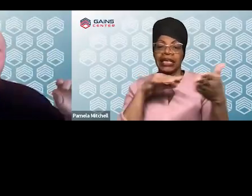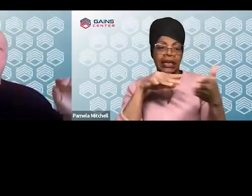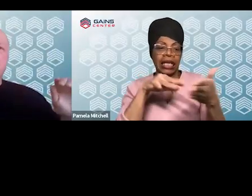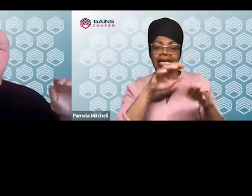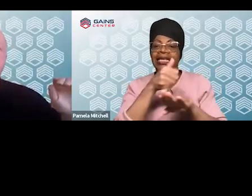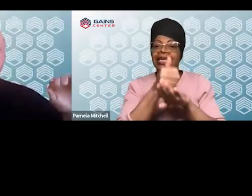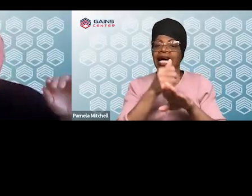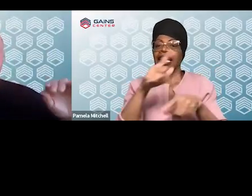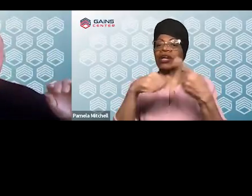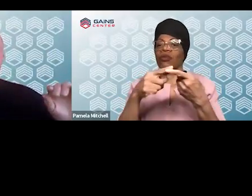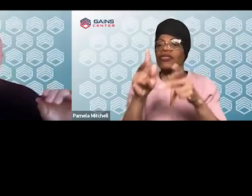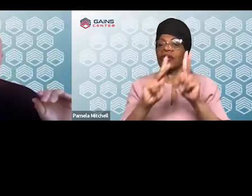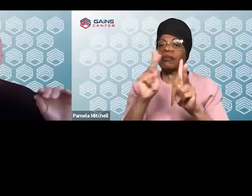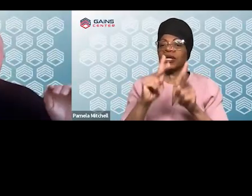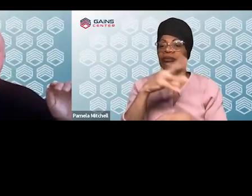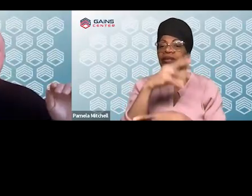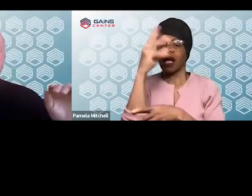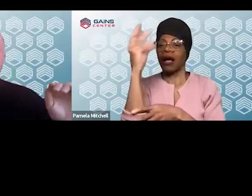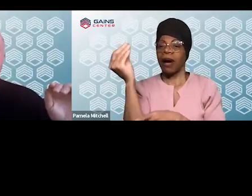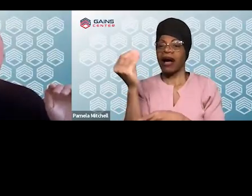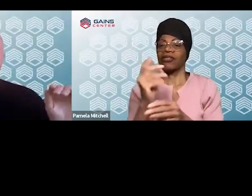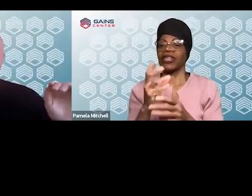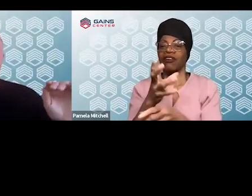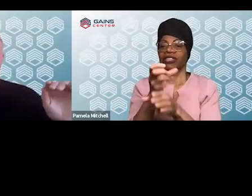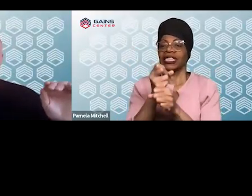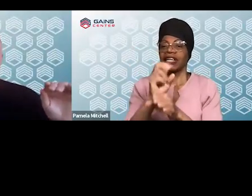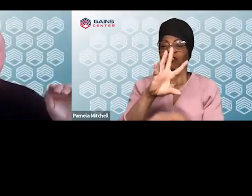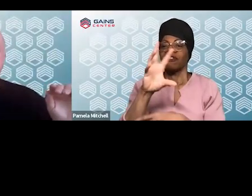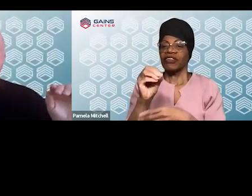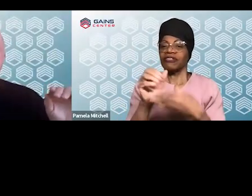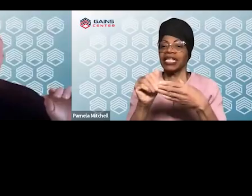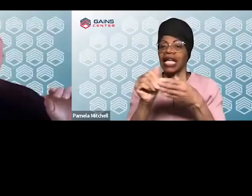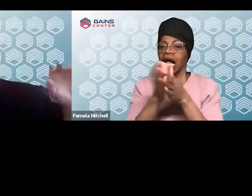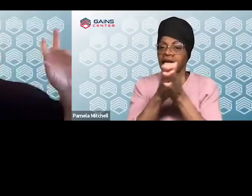they got a $50 incentive for showing up for their first session.